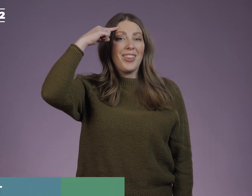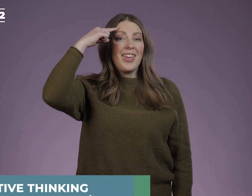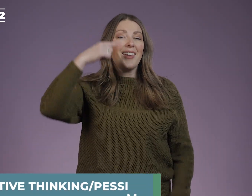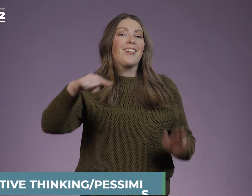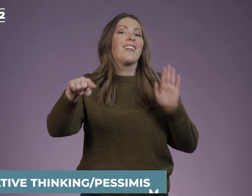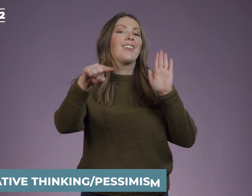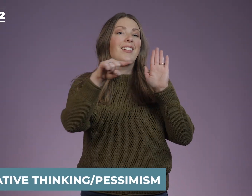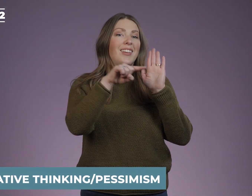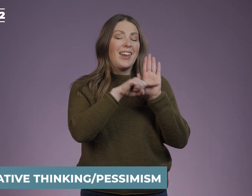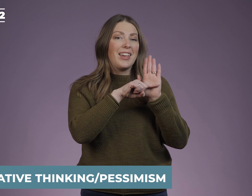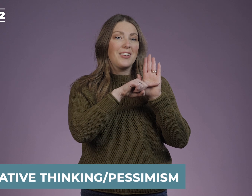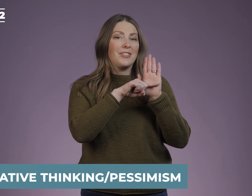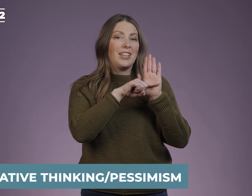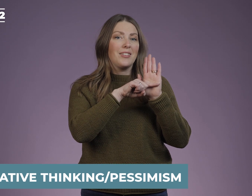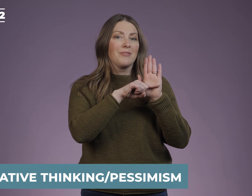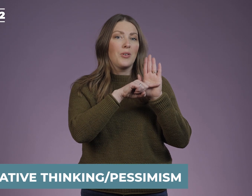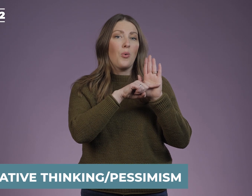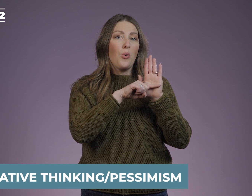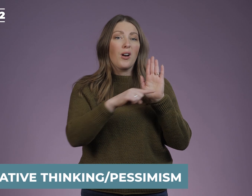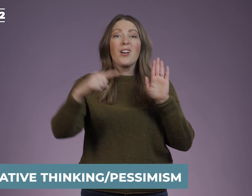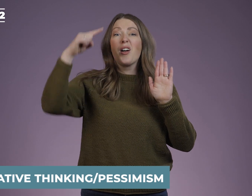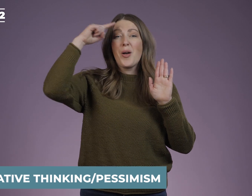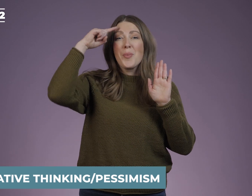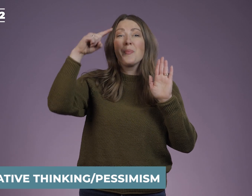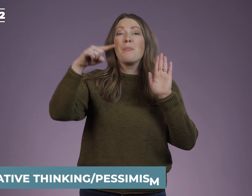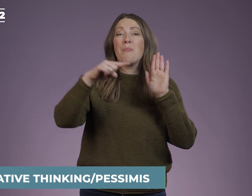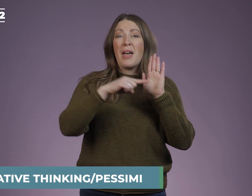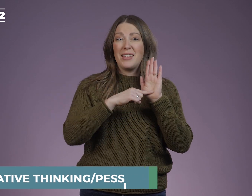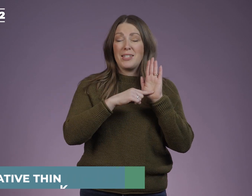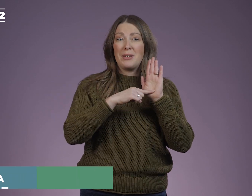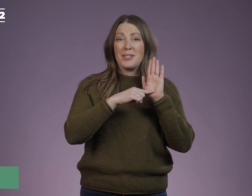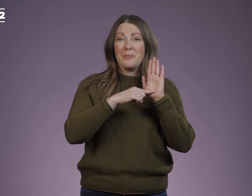Think negatively or pessimism